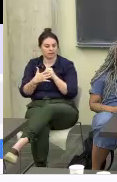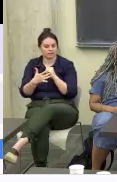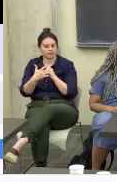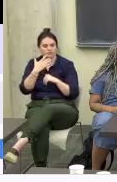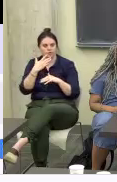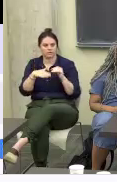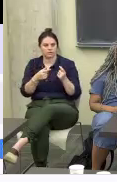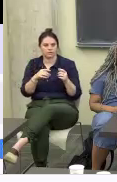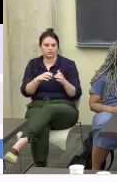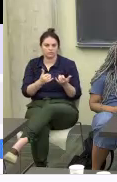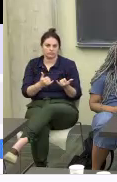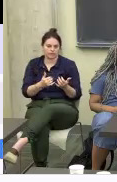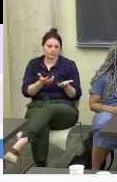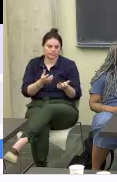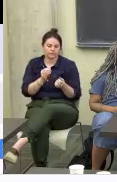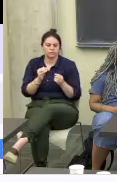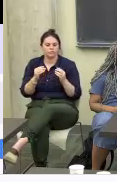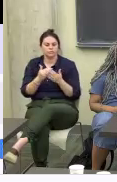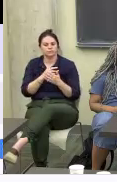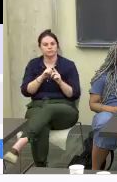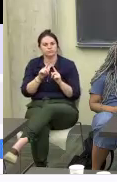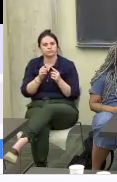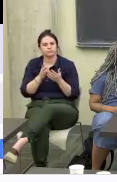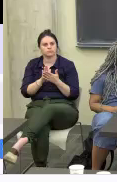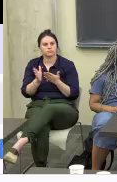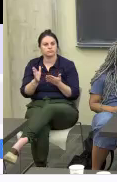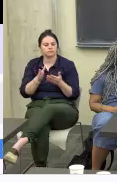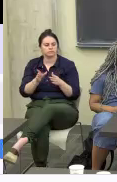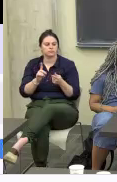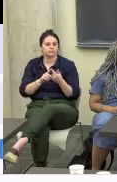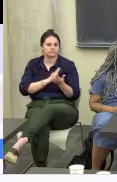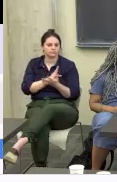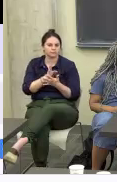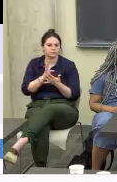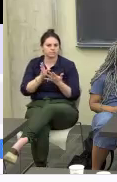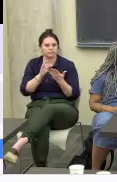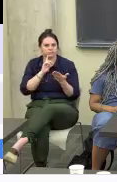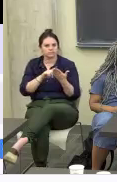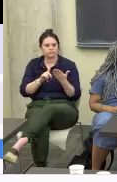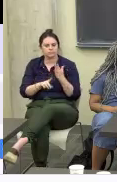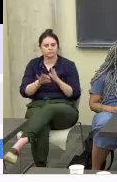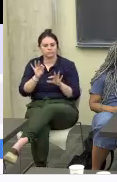what they're doing today. So new ways of kind of researching and finding what people are needing.